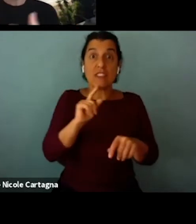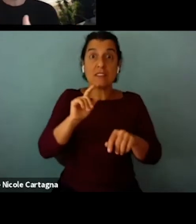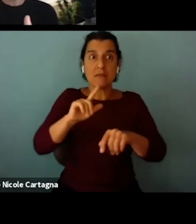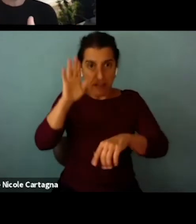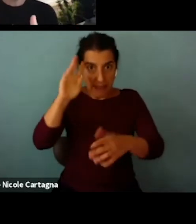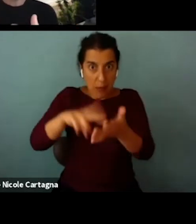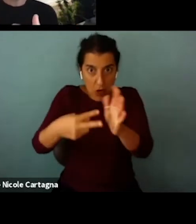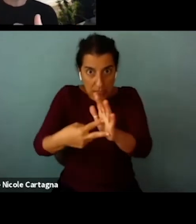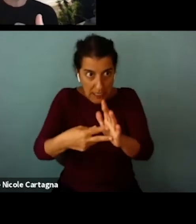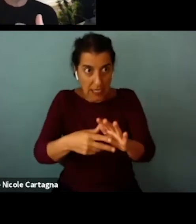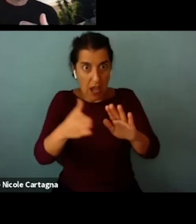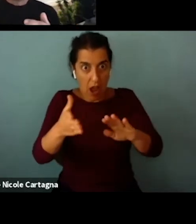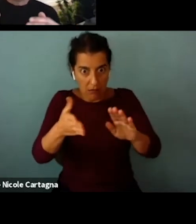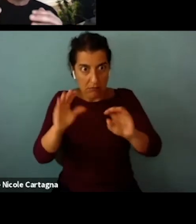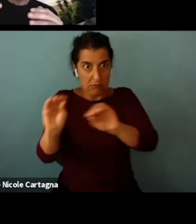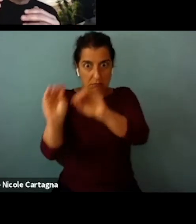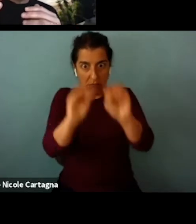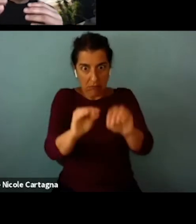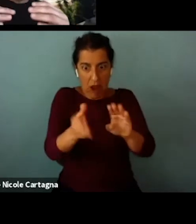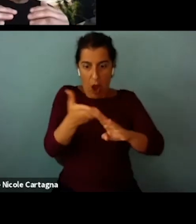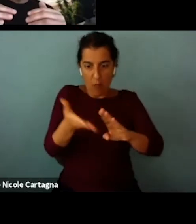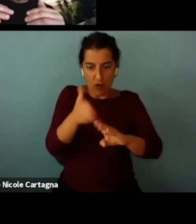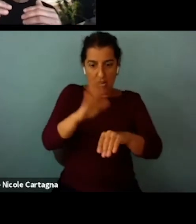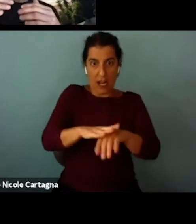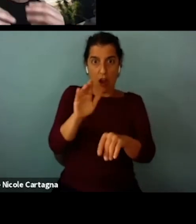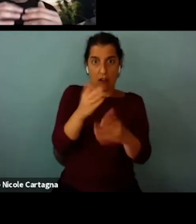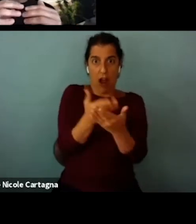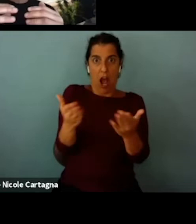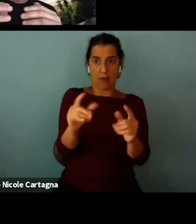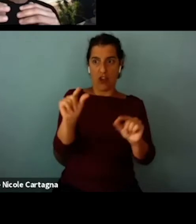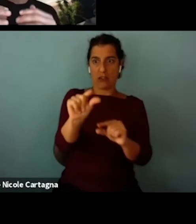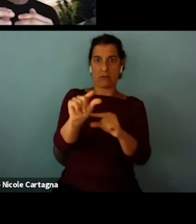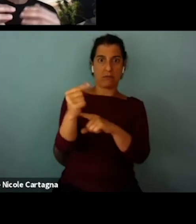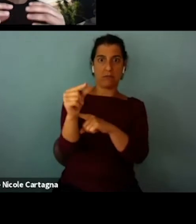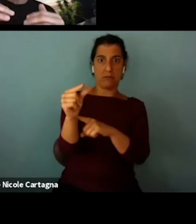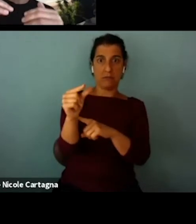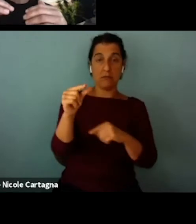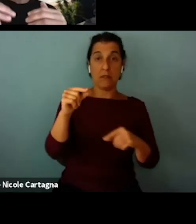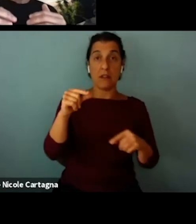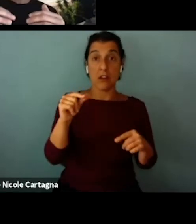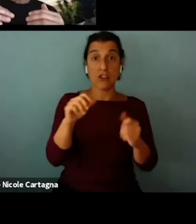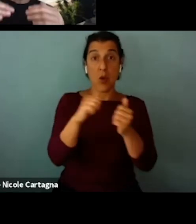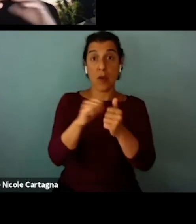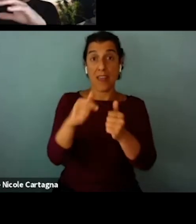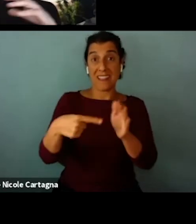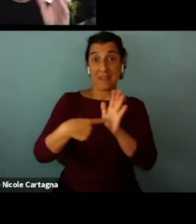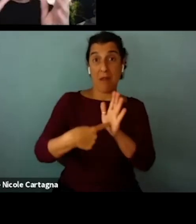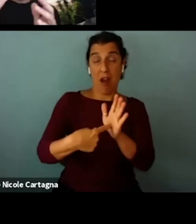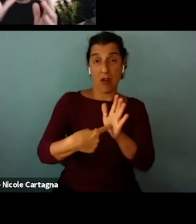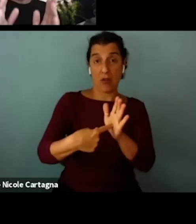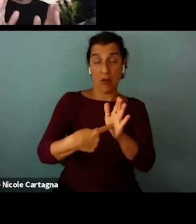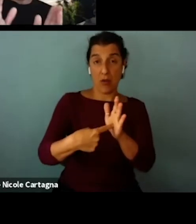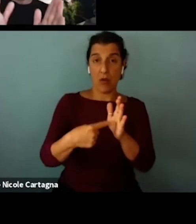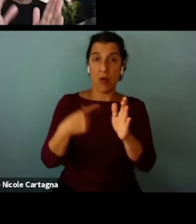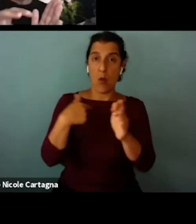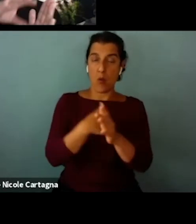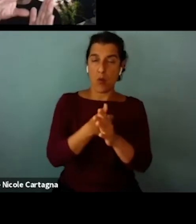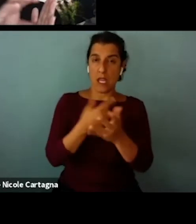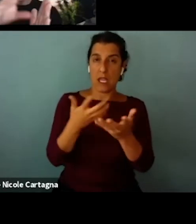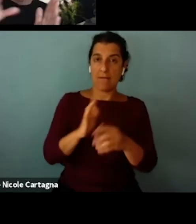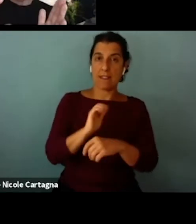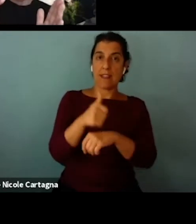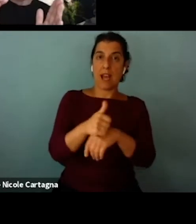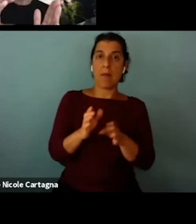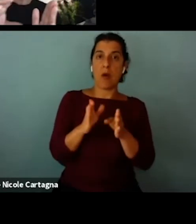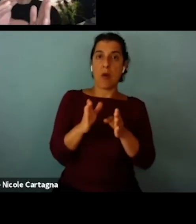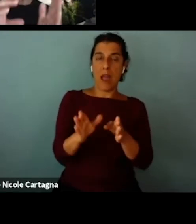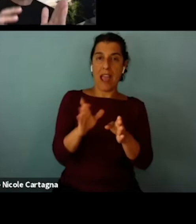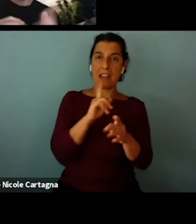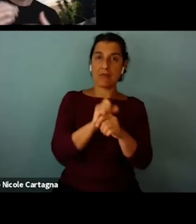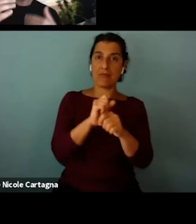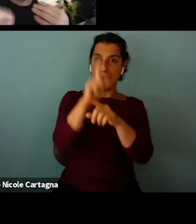on an object and so with this model um we've set up a way to sort of visualize how these